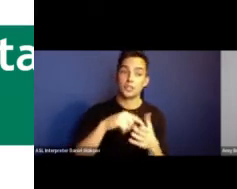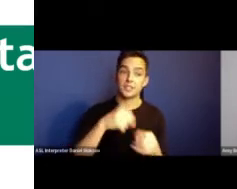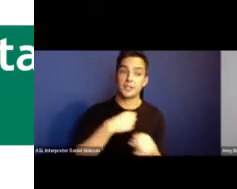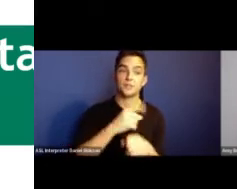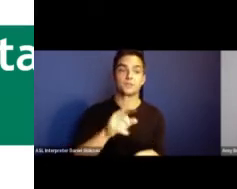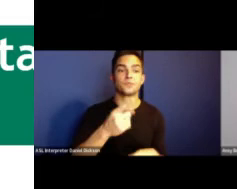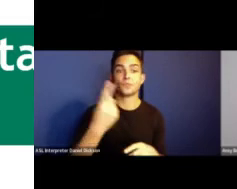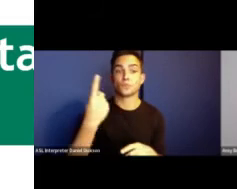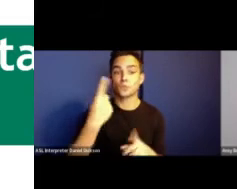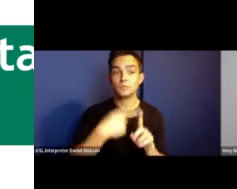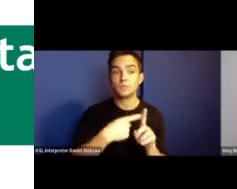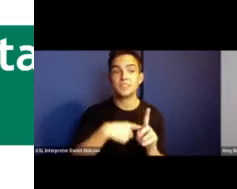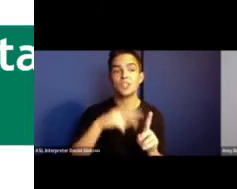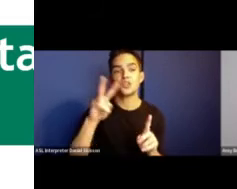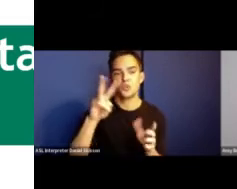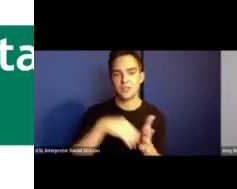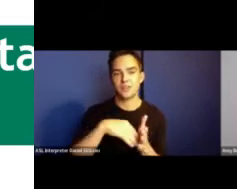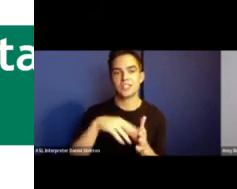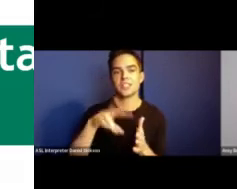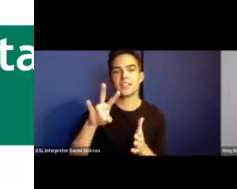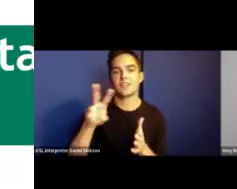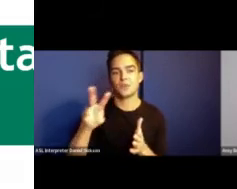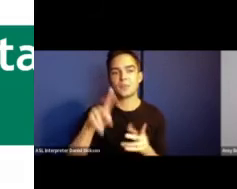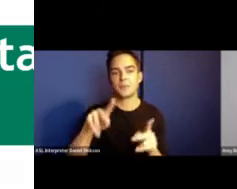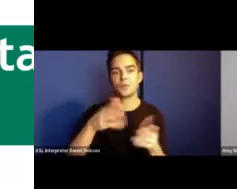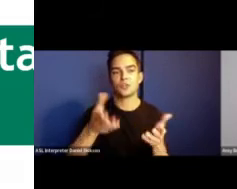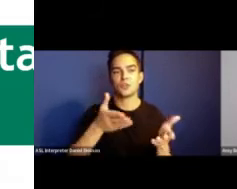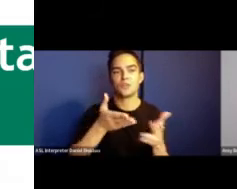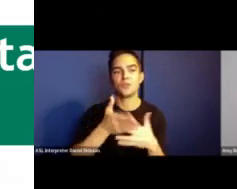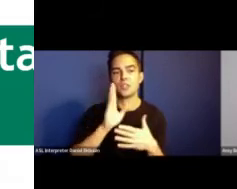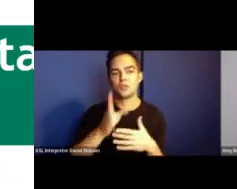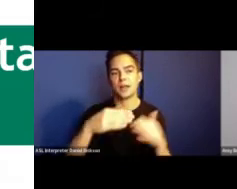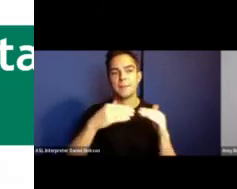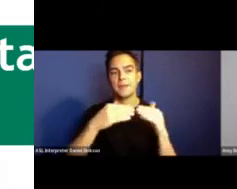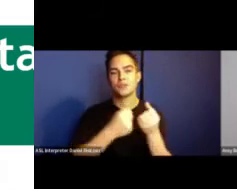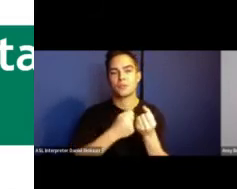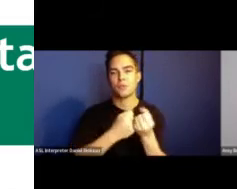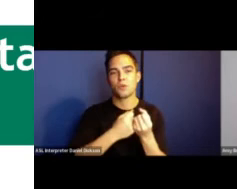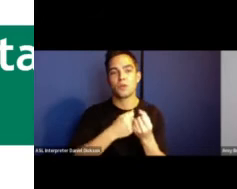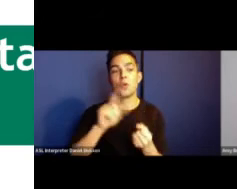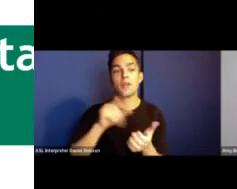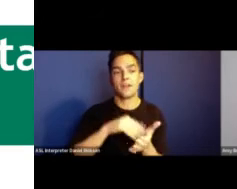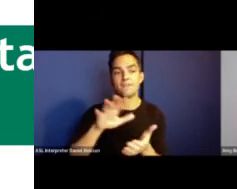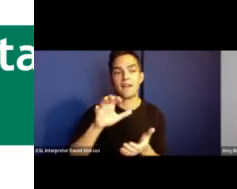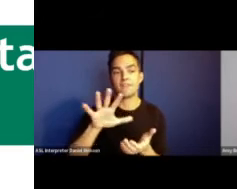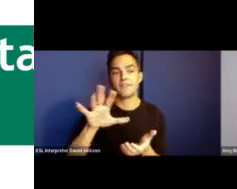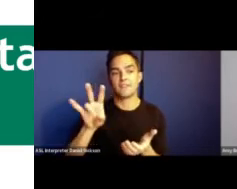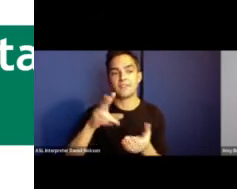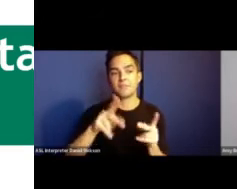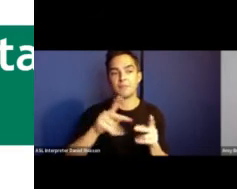month 2,072 people were served through direct peer support. 1,557 people were served through